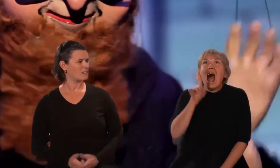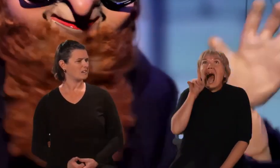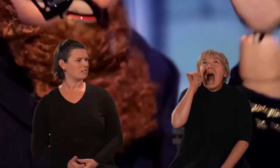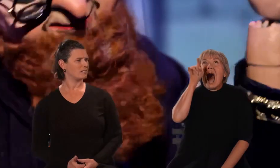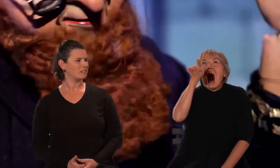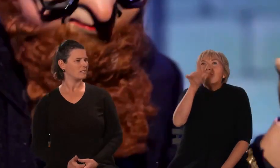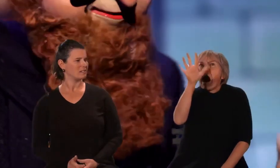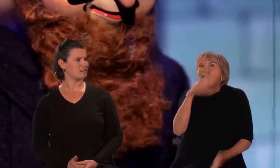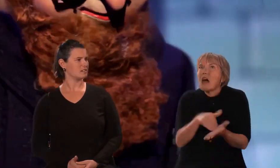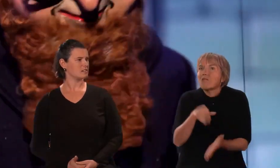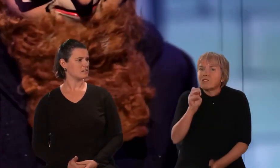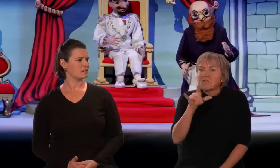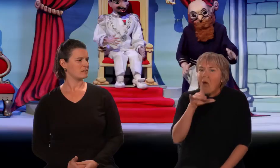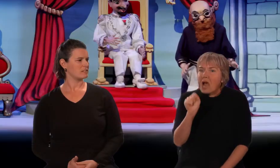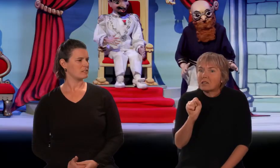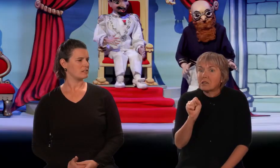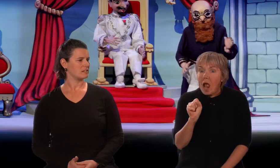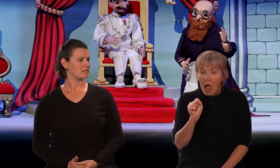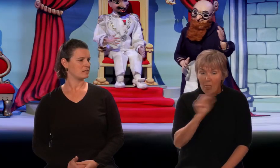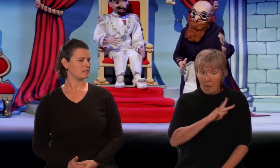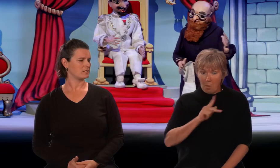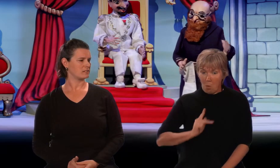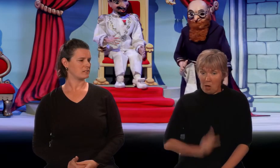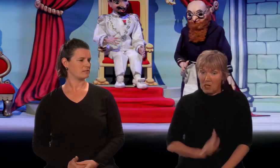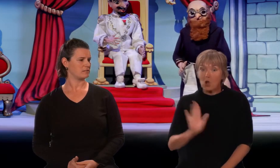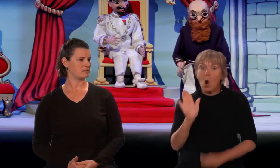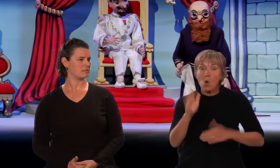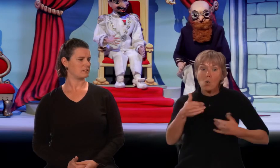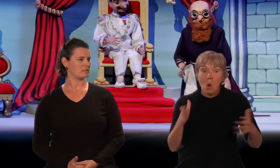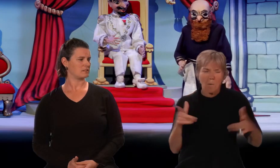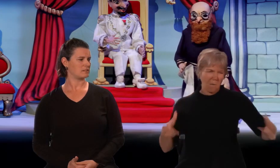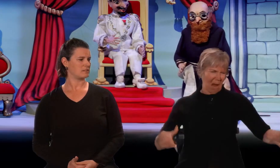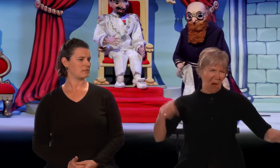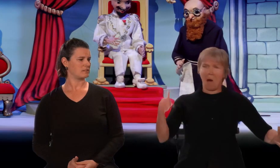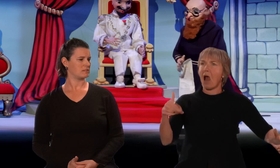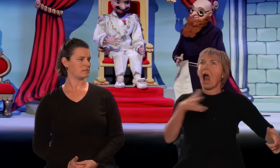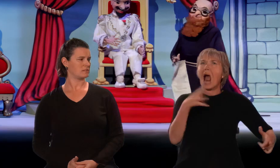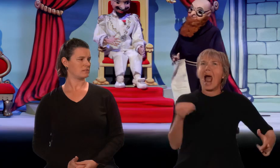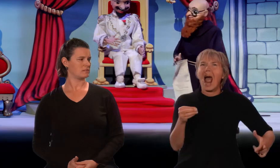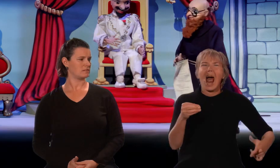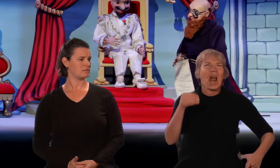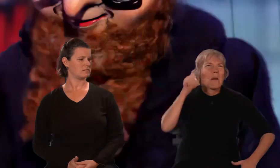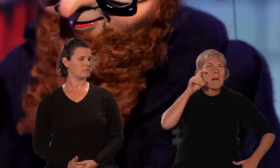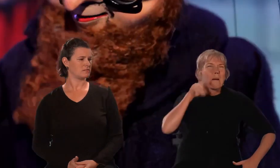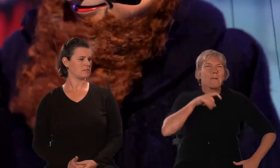and it is bigger than the room the Princess lies in. Furthermore, it is made of molten copper. I cannot get the moon for you.